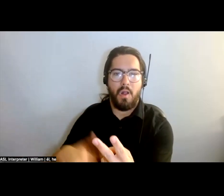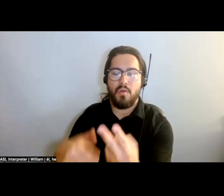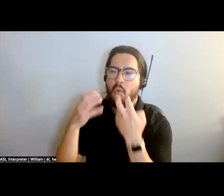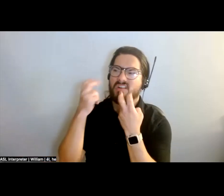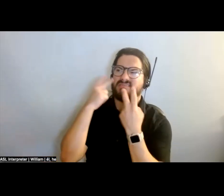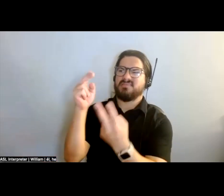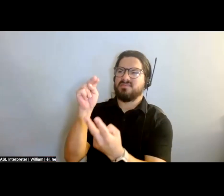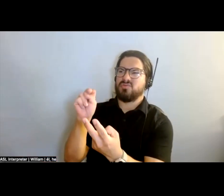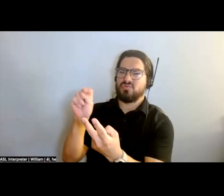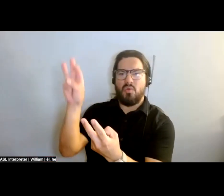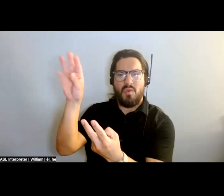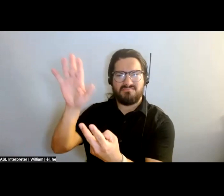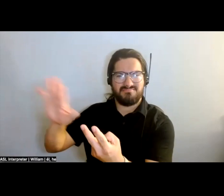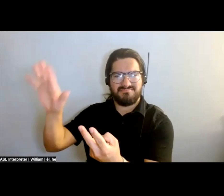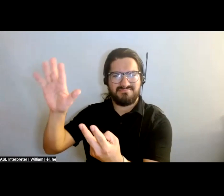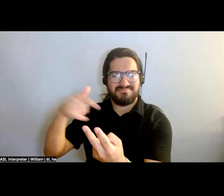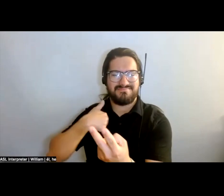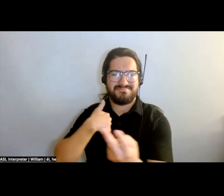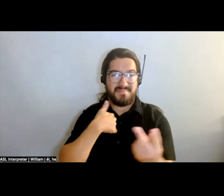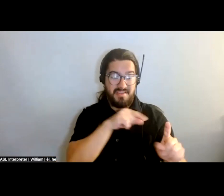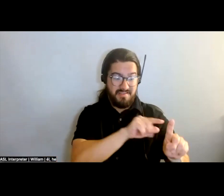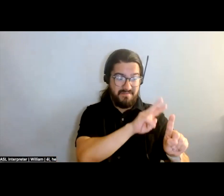displaced from Virginia, and yeah, it’s an awesome community!